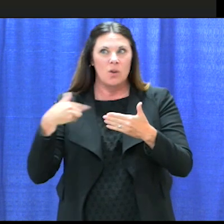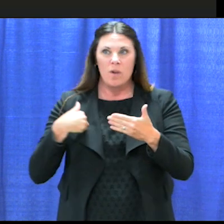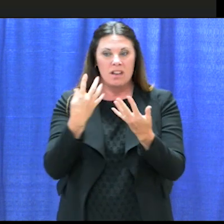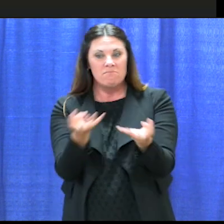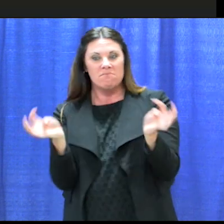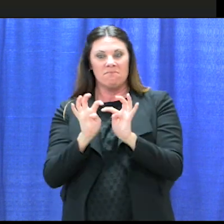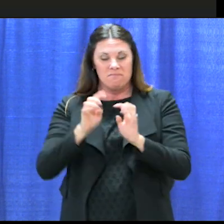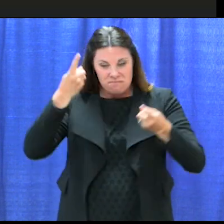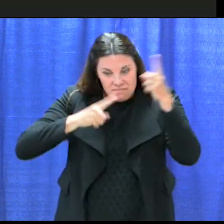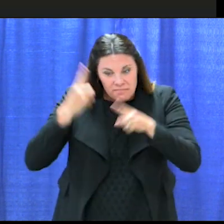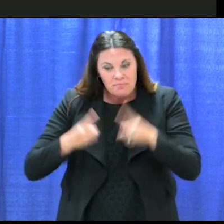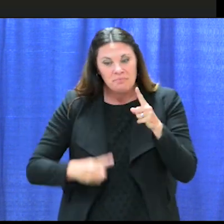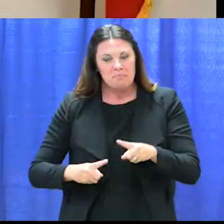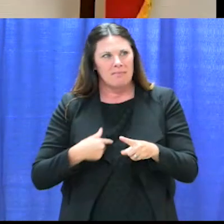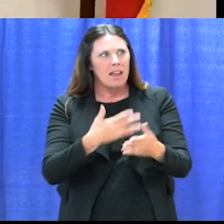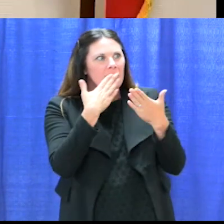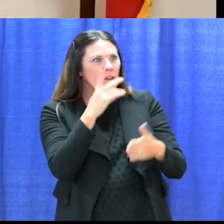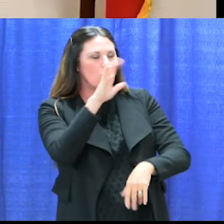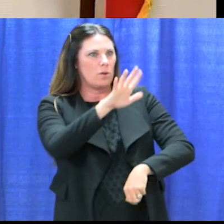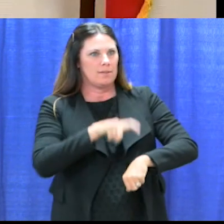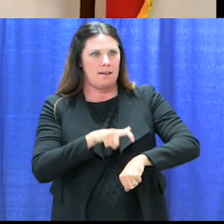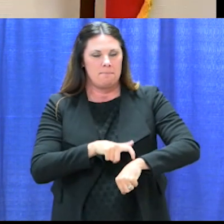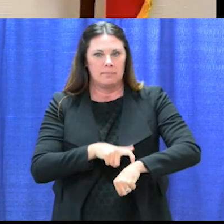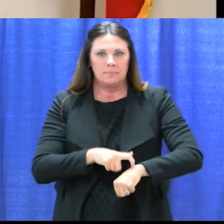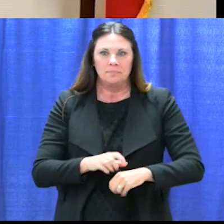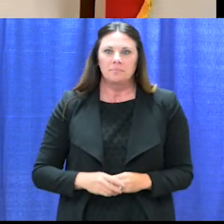[Thurmond speaking] Thank you Senator McGuire.